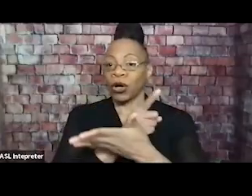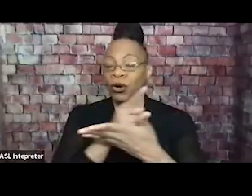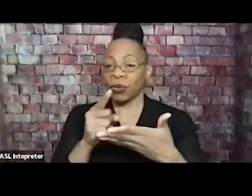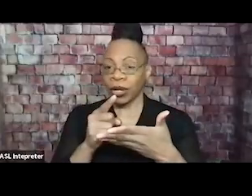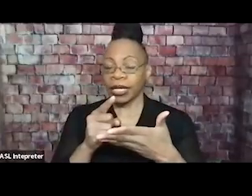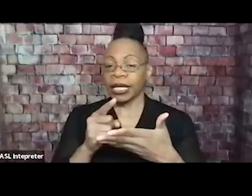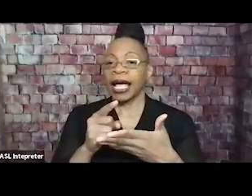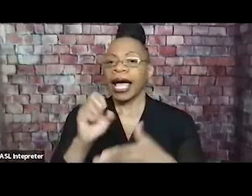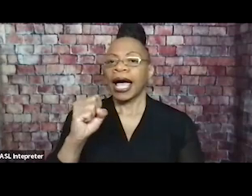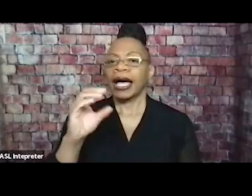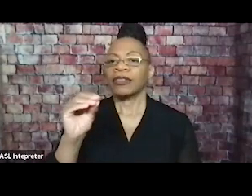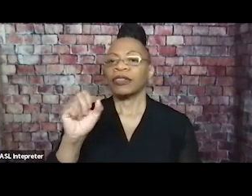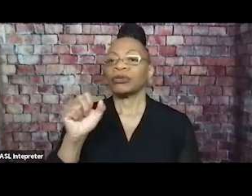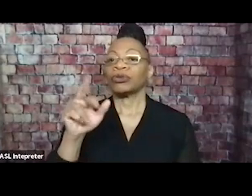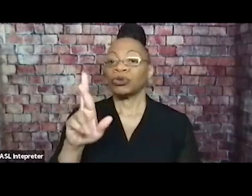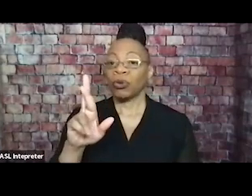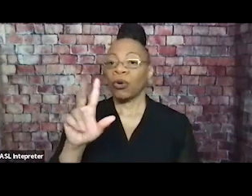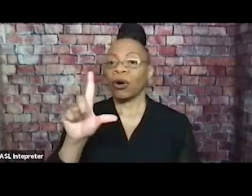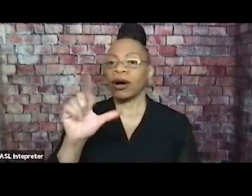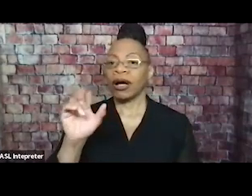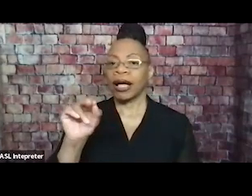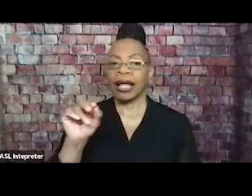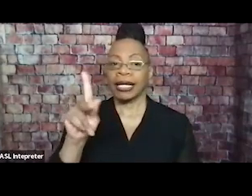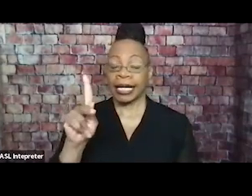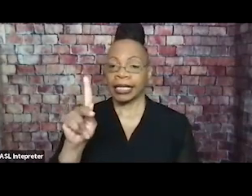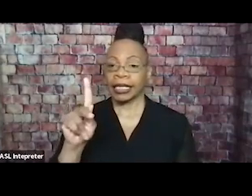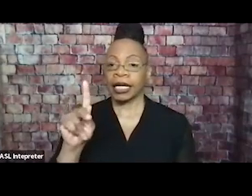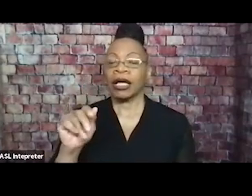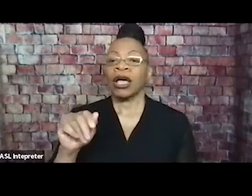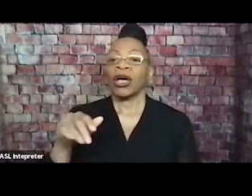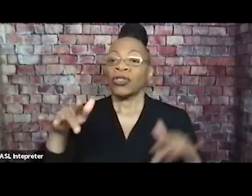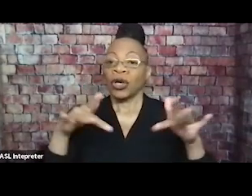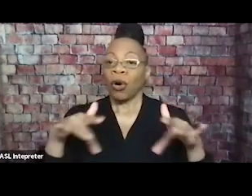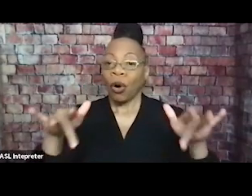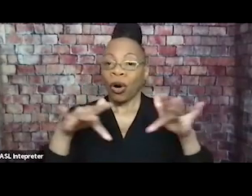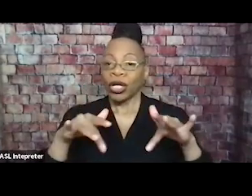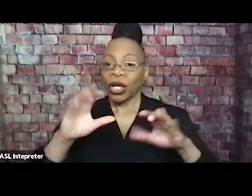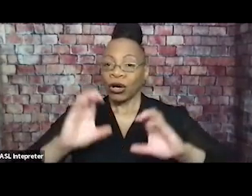Audio and chat, the participant lines will be muted and the chat feature disabled.